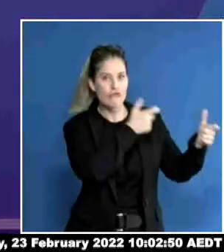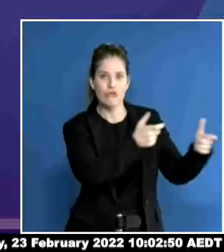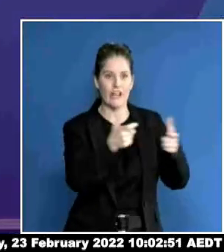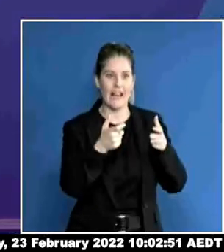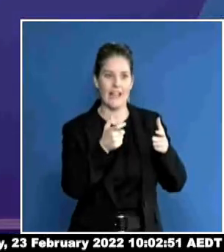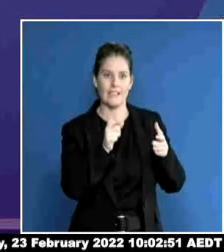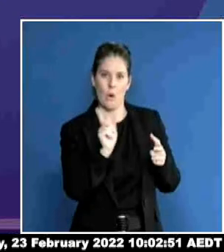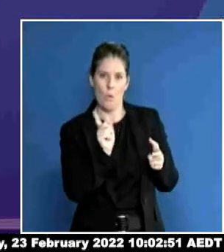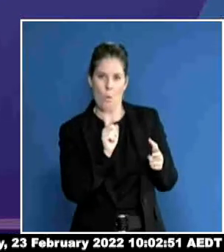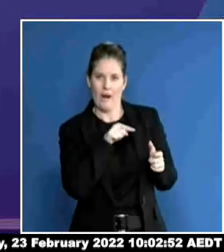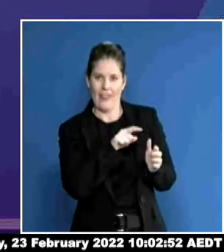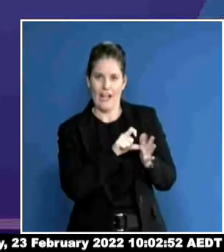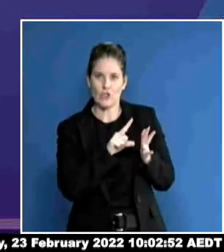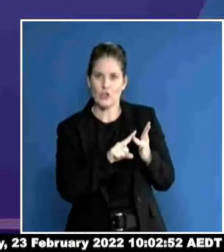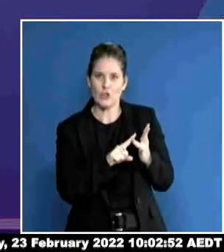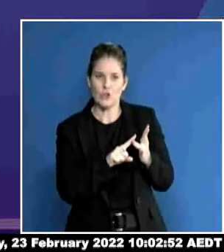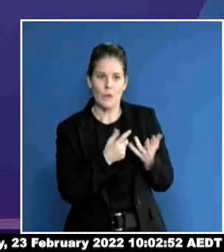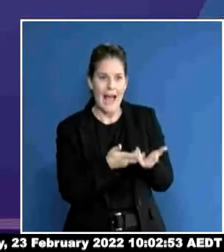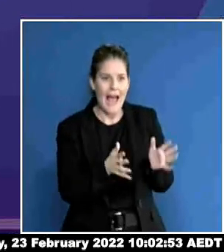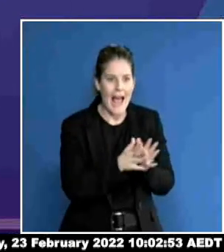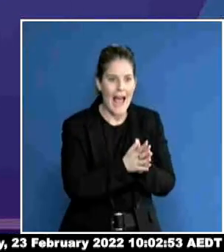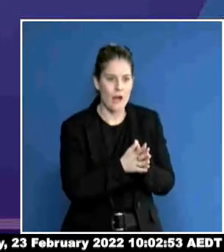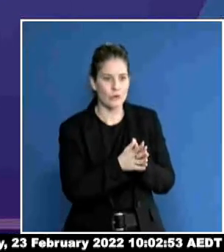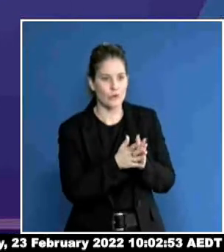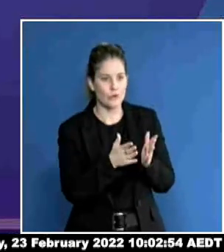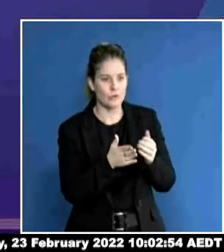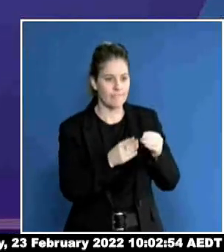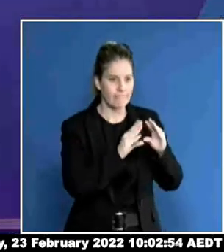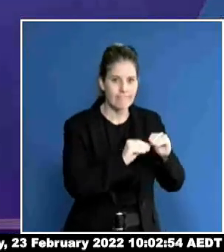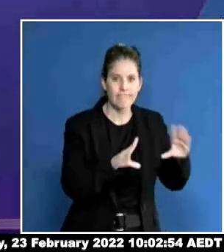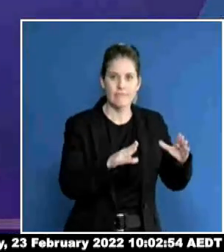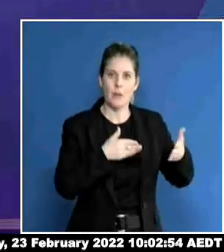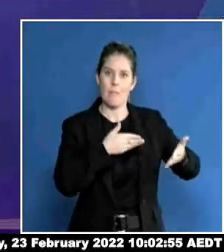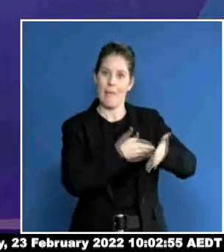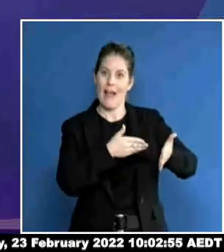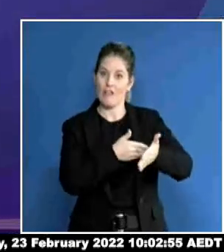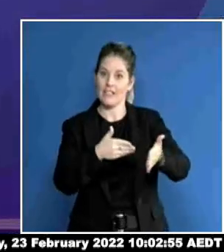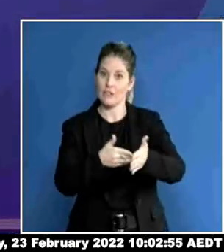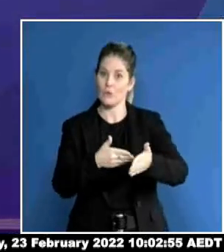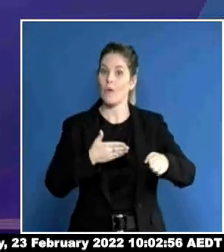employment for people with disability, at that hearing I expressed the hope that our